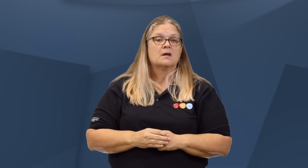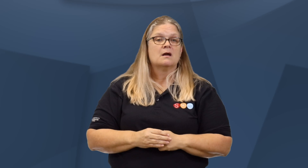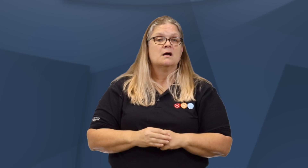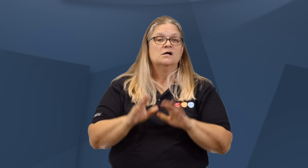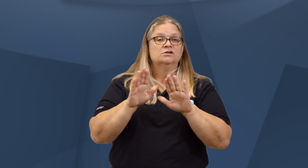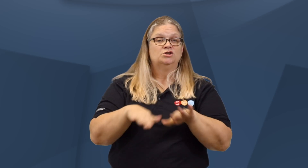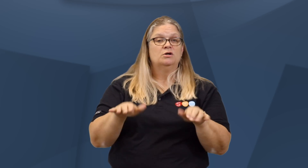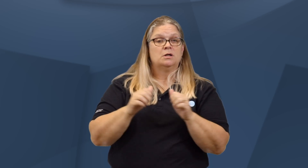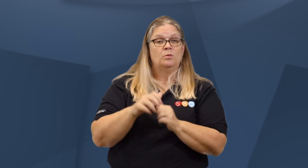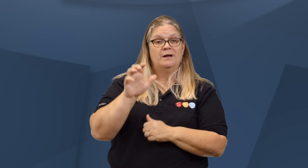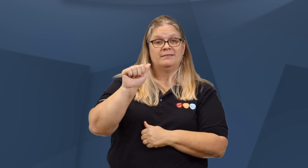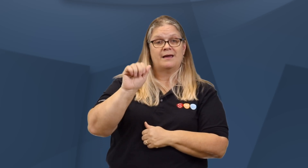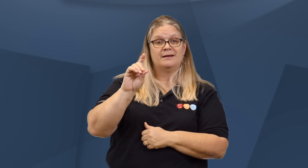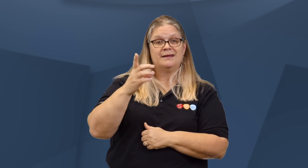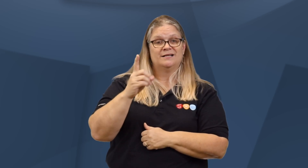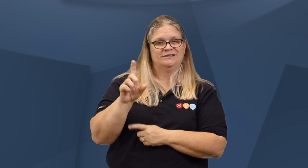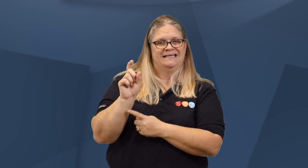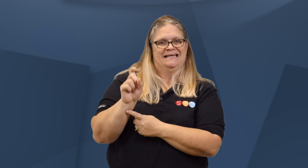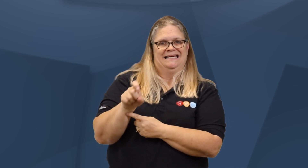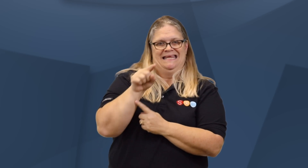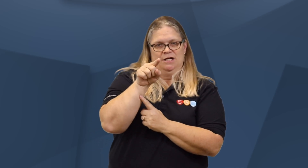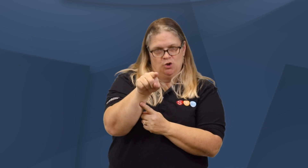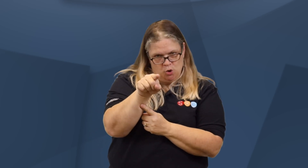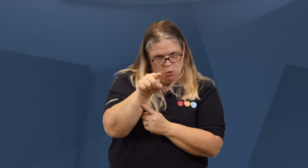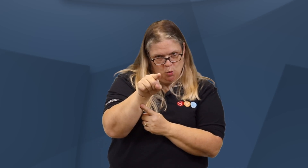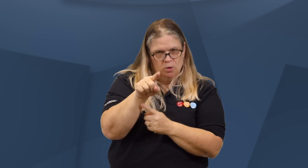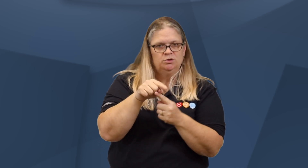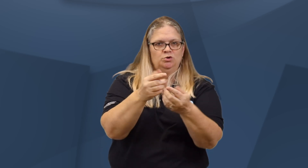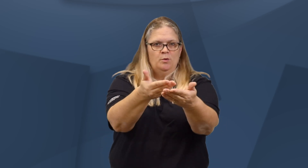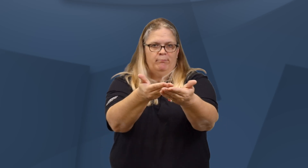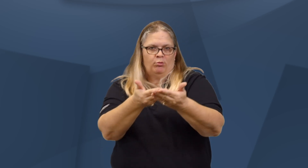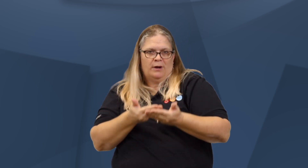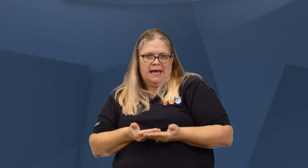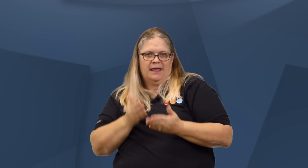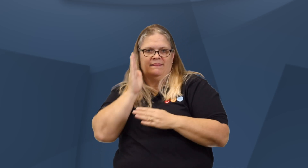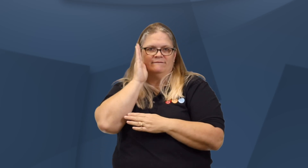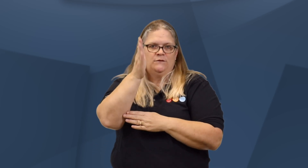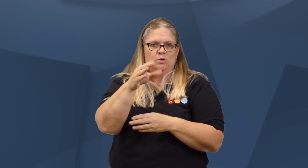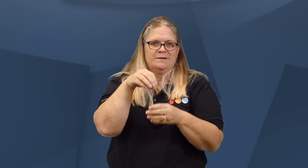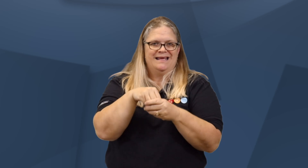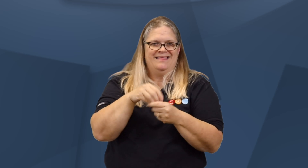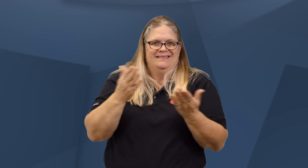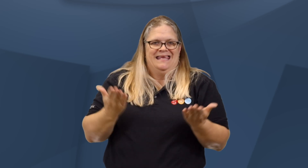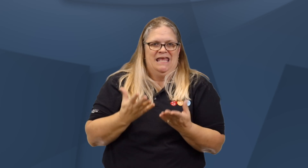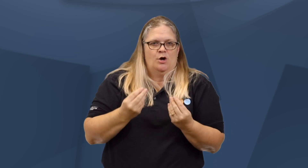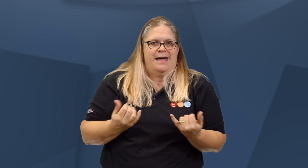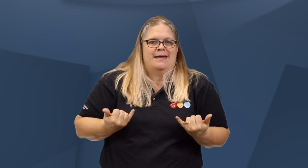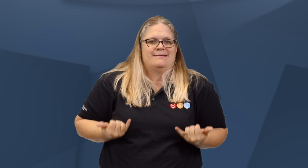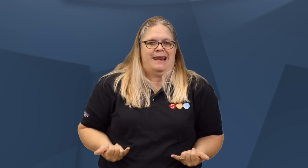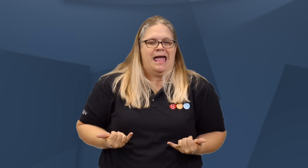Children with ADHD need you to bring the future into the here and now